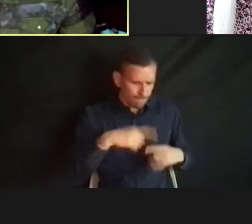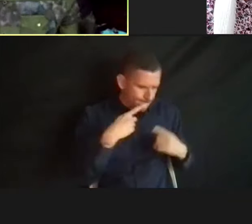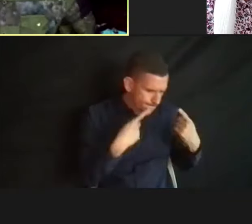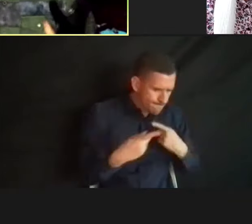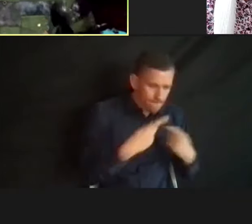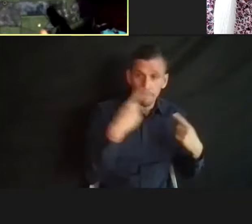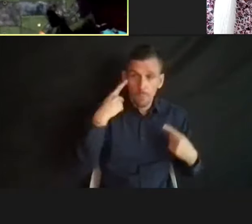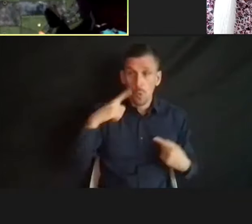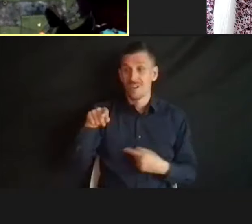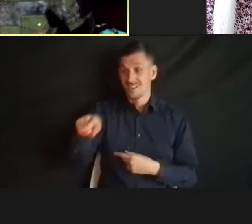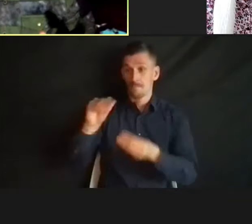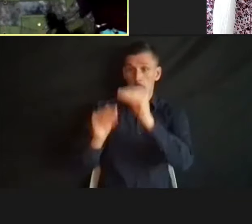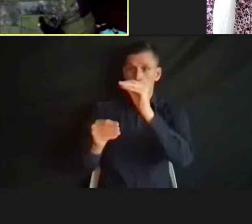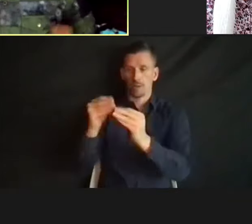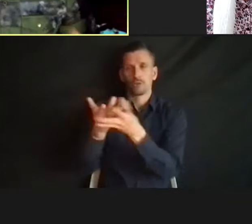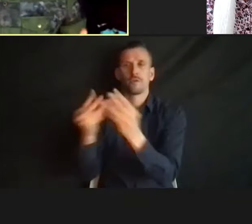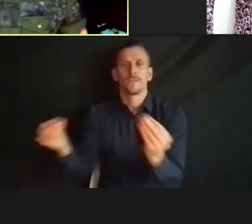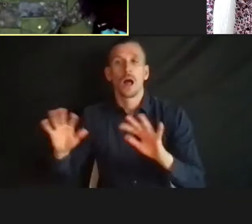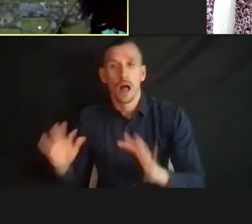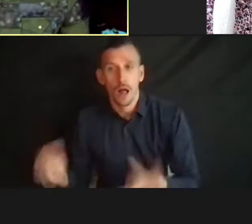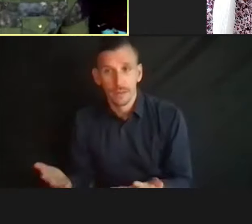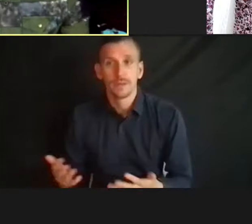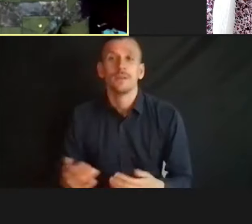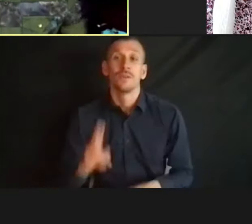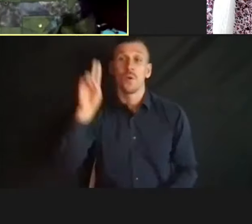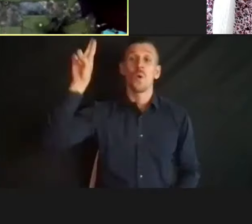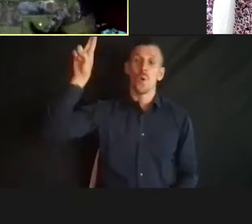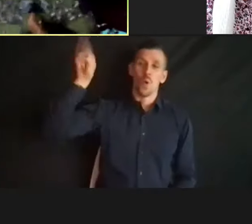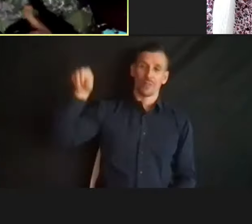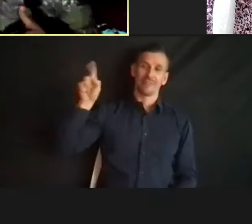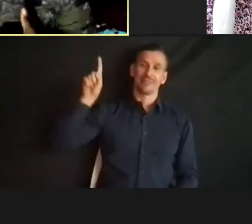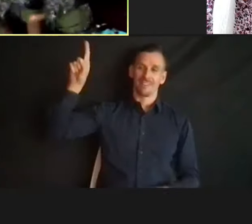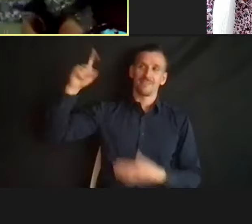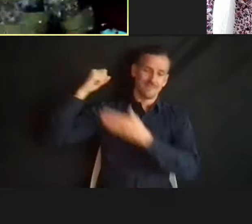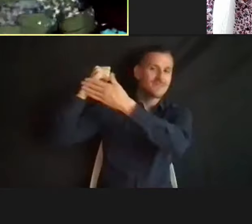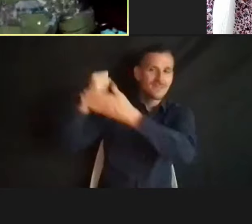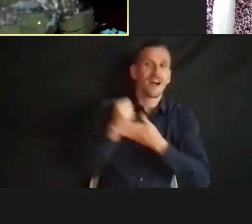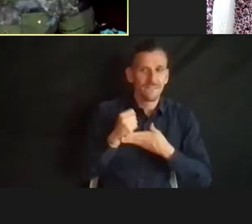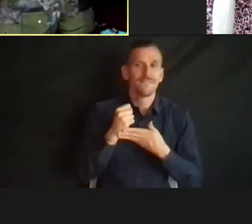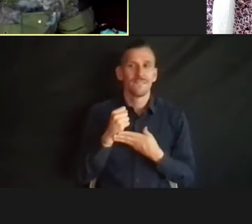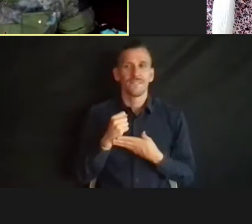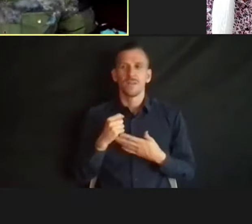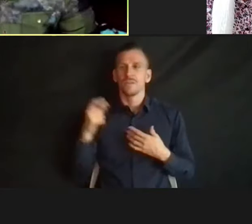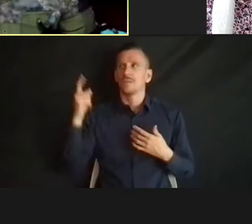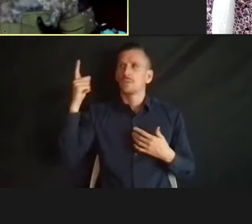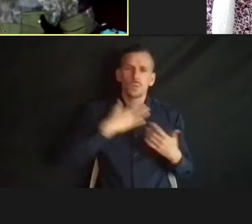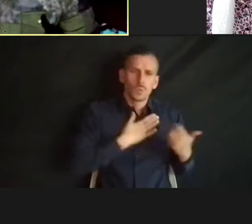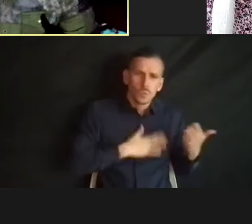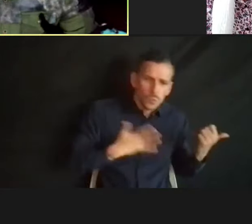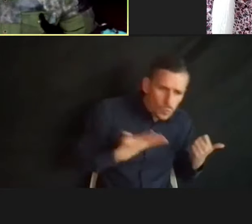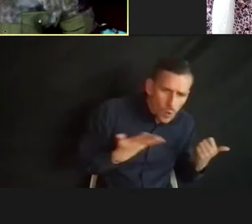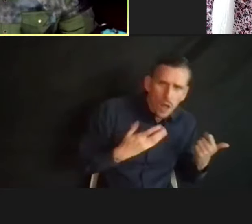we realize that we need something to do. We need something to do to influence our community to